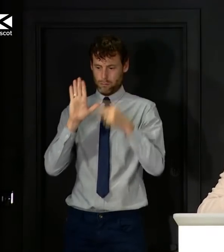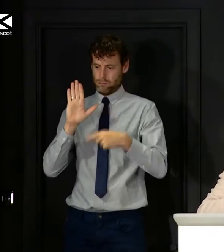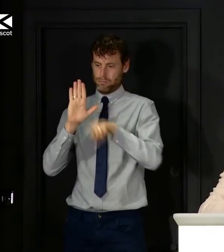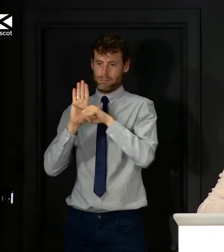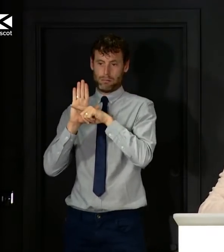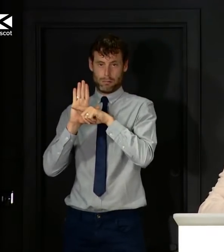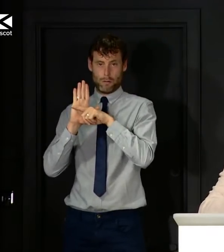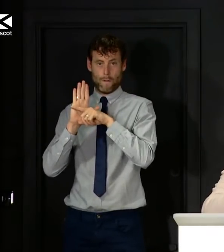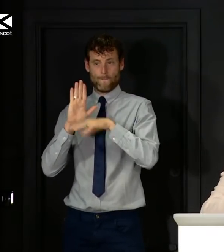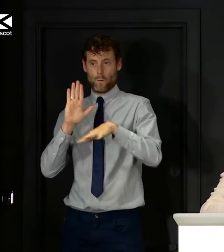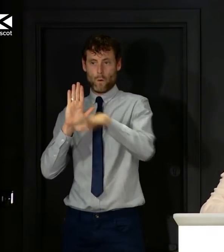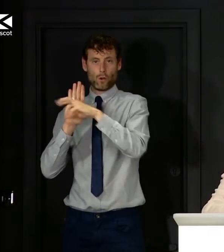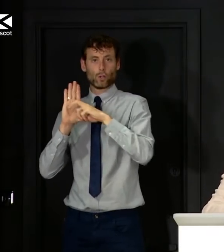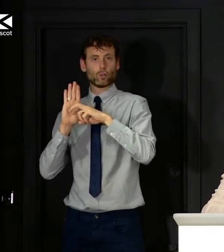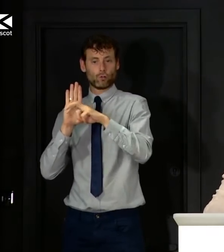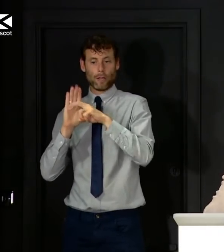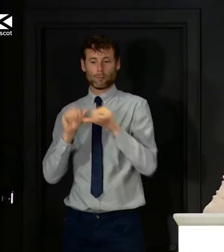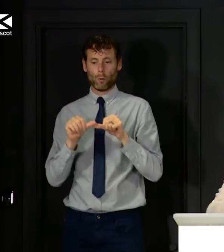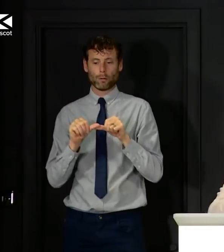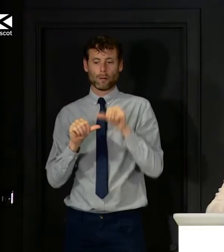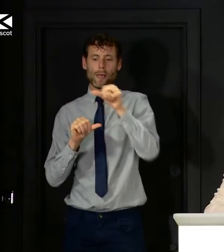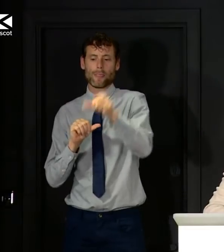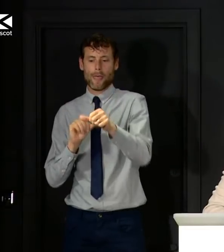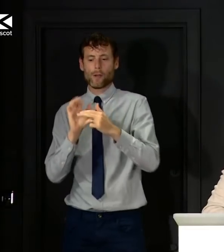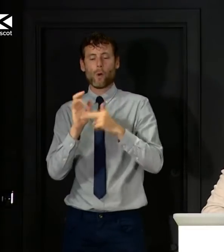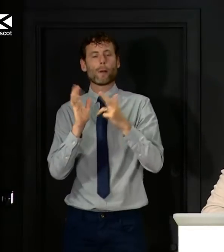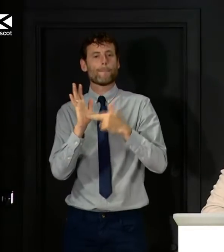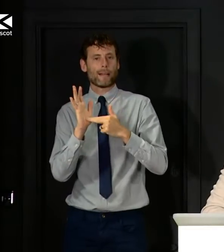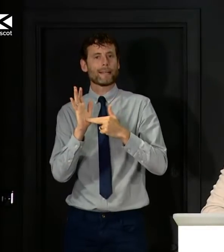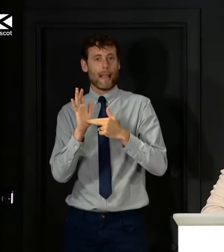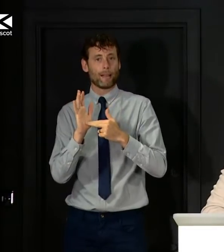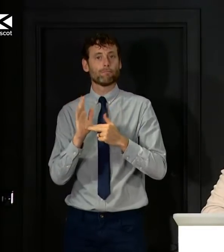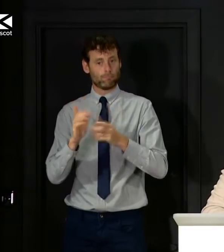lay regulations to make it mandatory, but it can be done as we showed on public transport